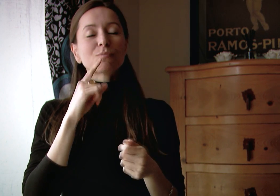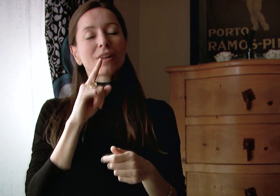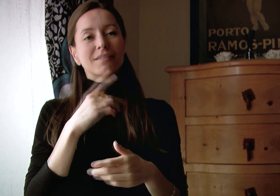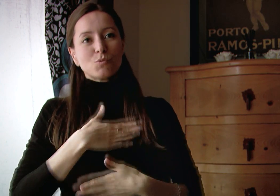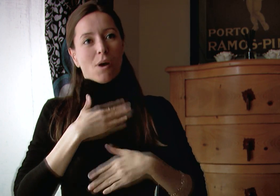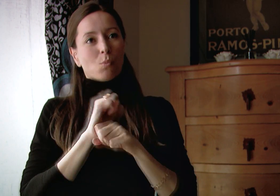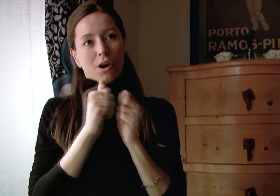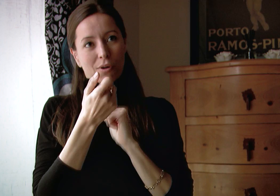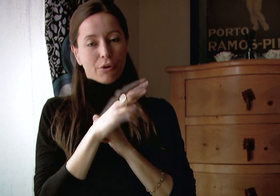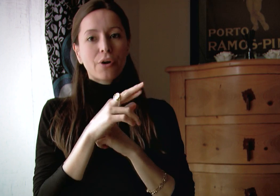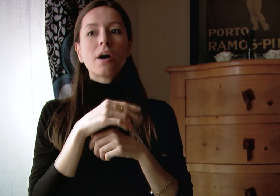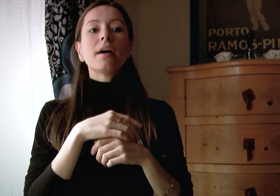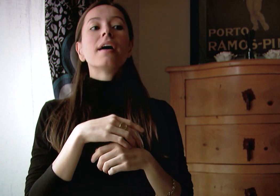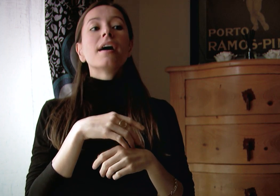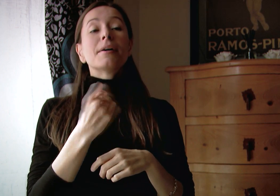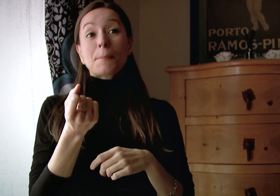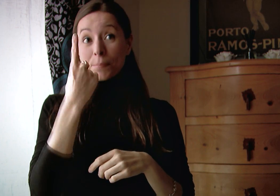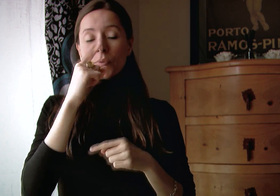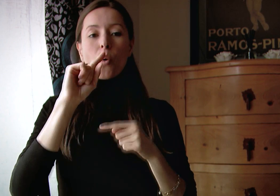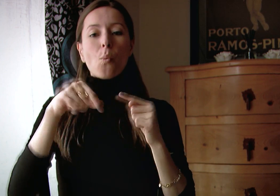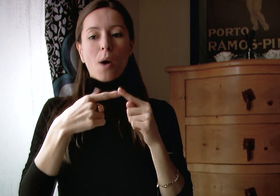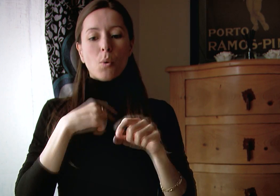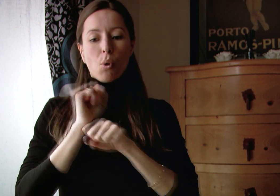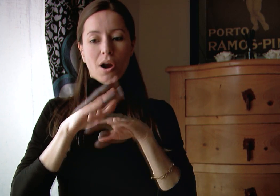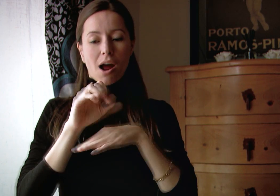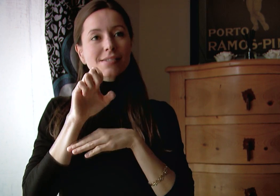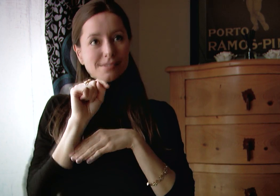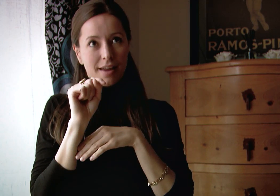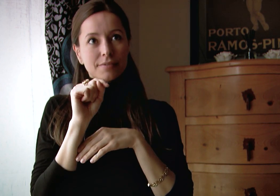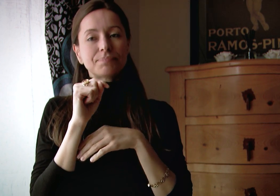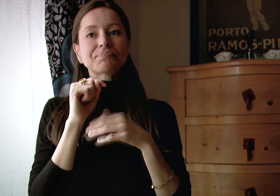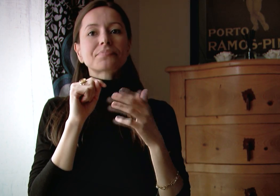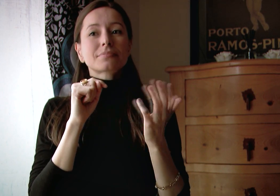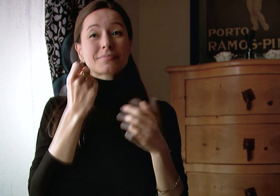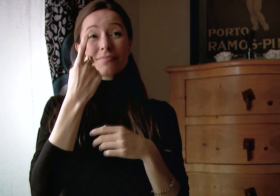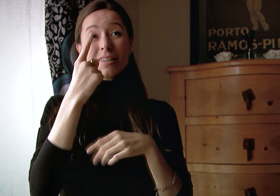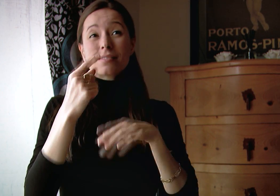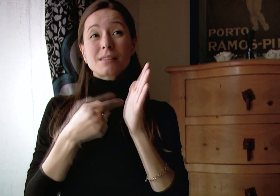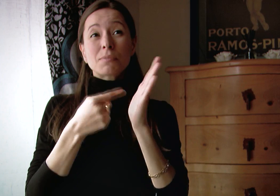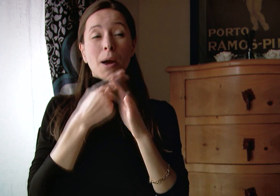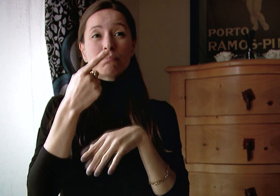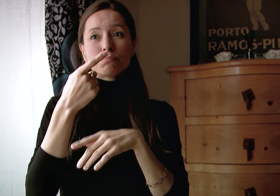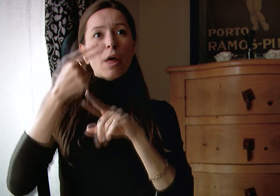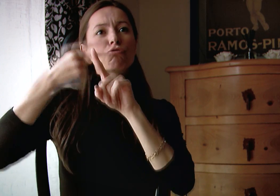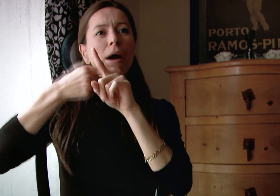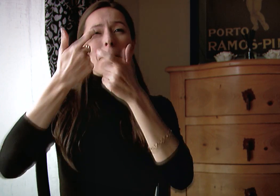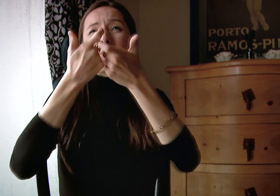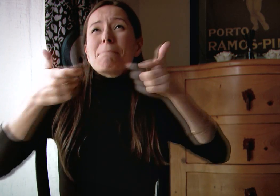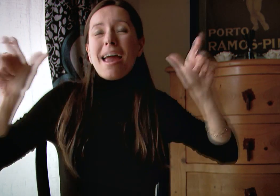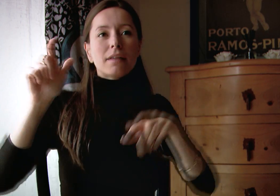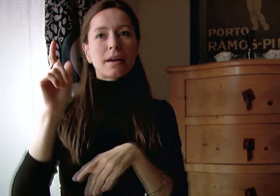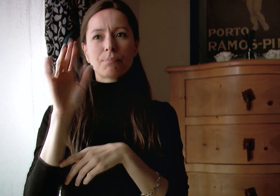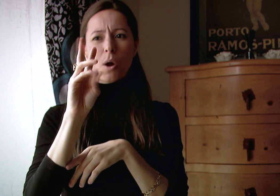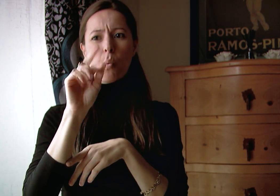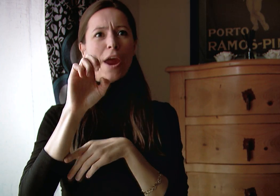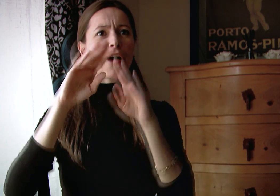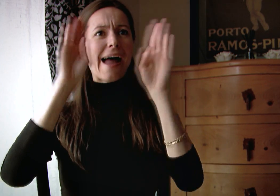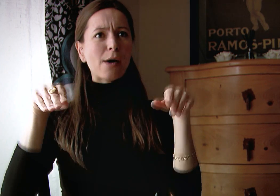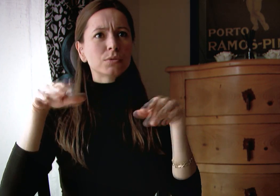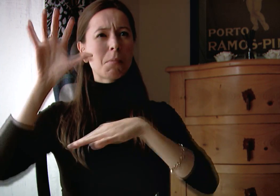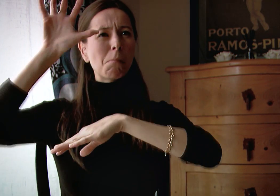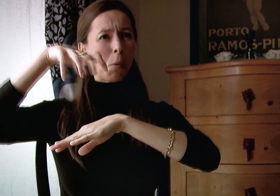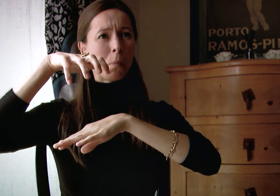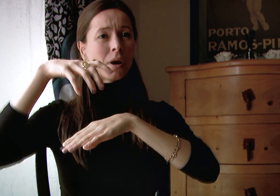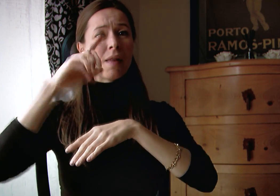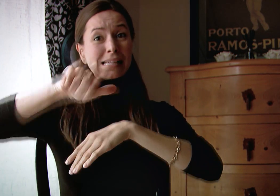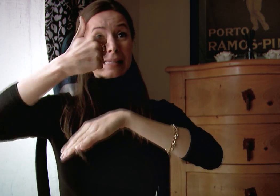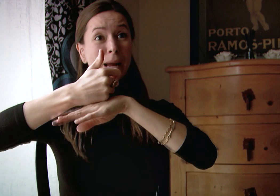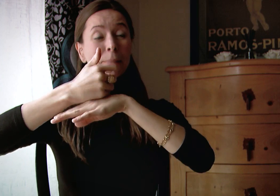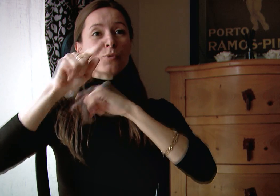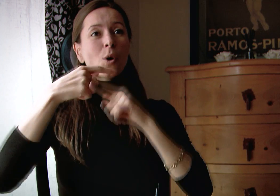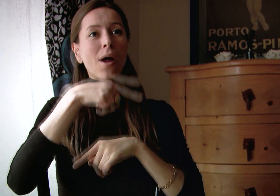I really enjoy working with her. Sometimes when we work on set - for instance, in a warehouse - the way it is set up,